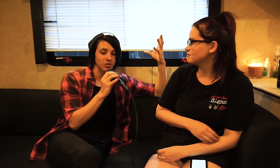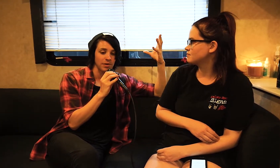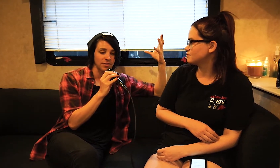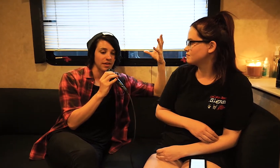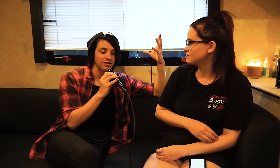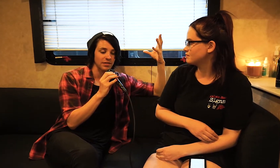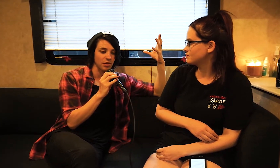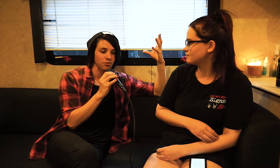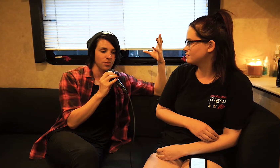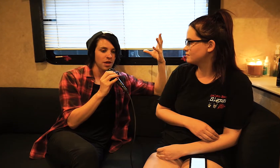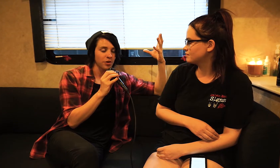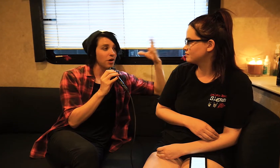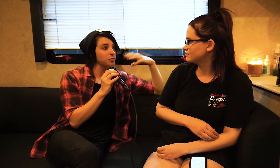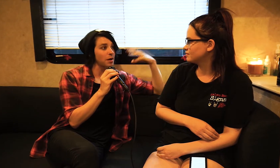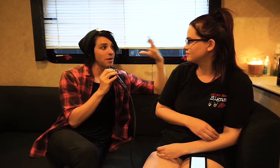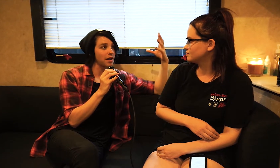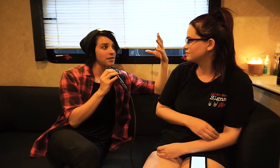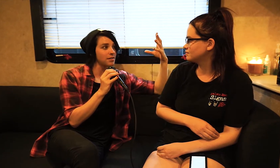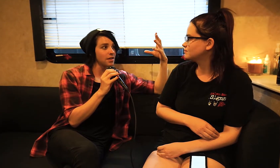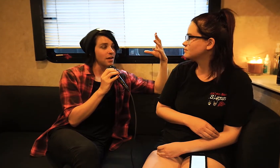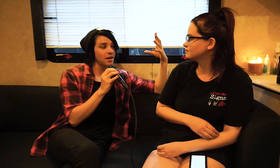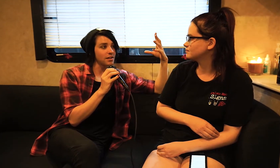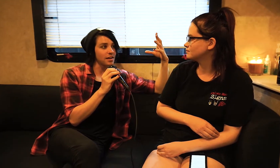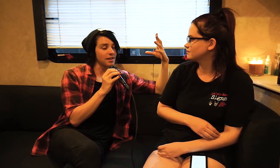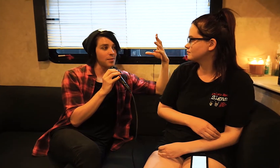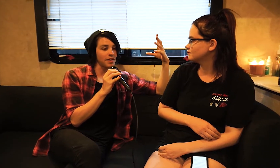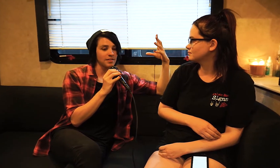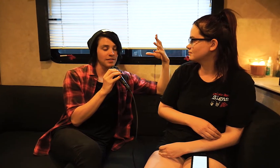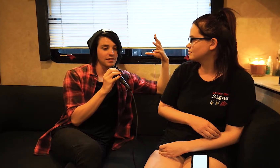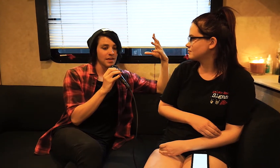and there's so many things that don't cross my mind on a day to day basis